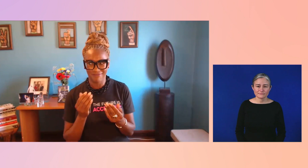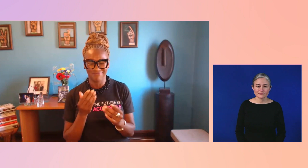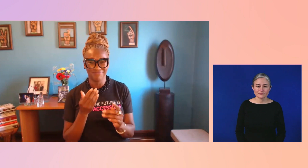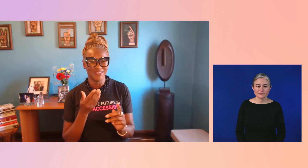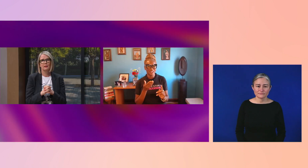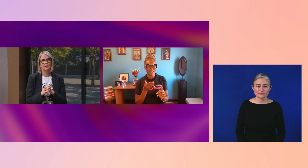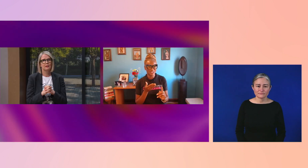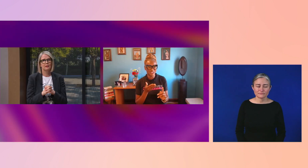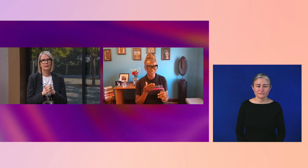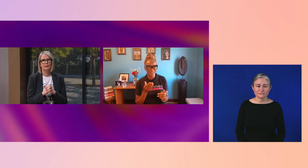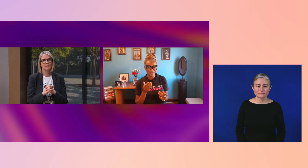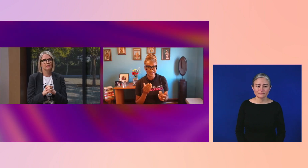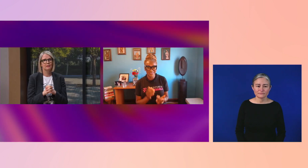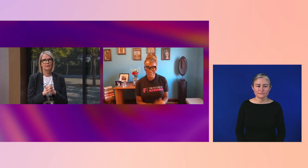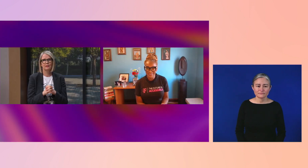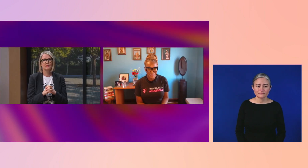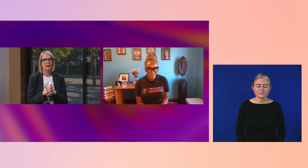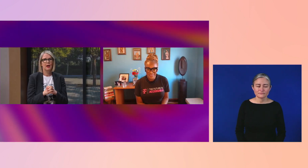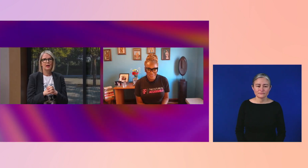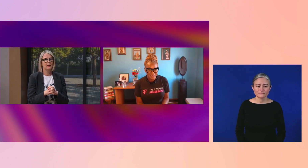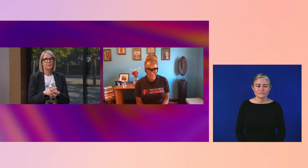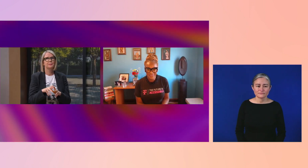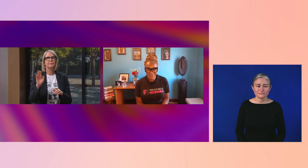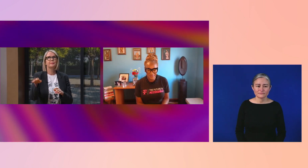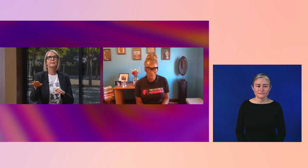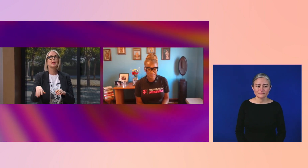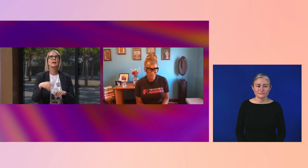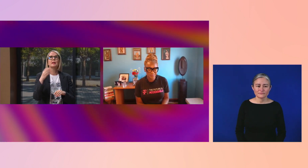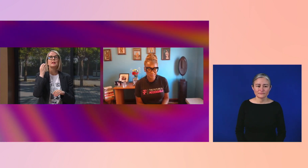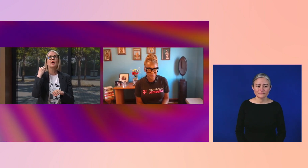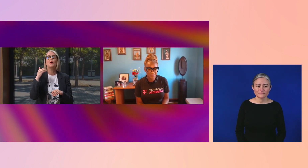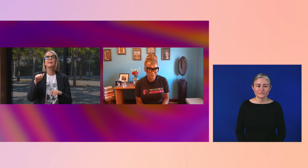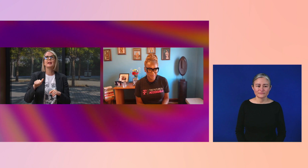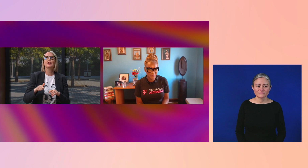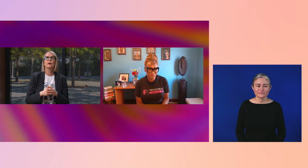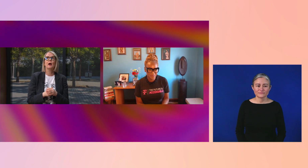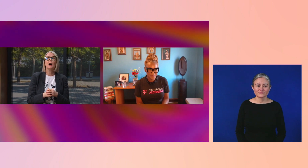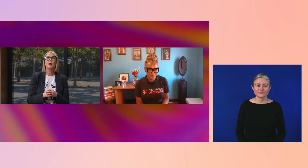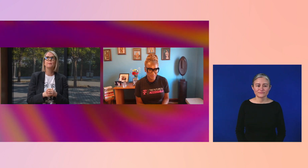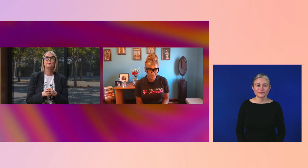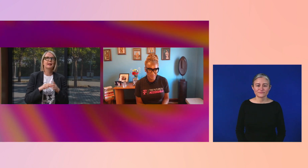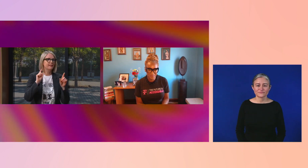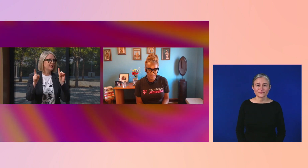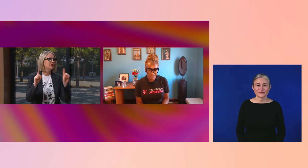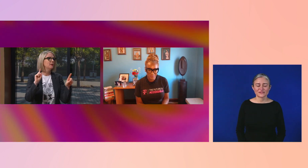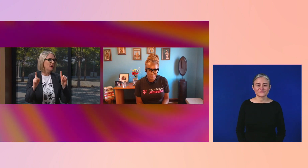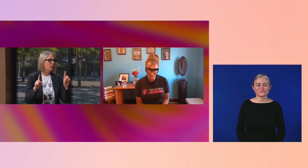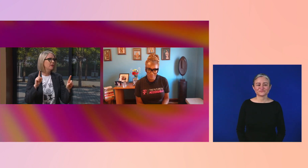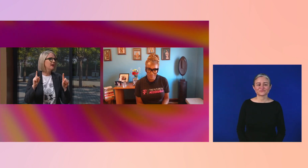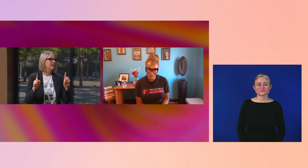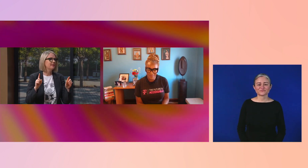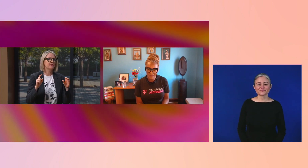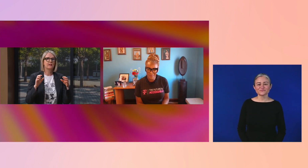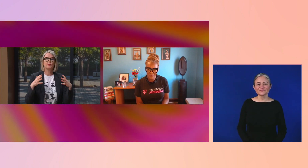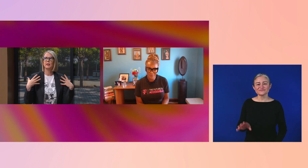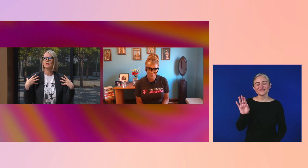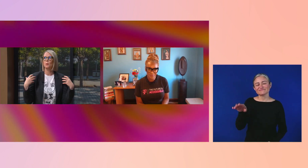It's very tough to talk about her and who she was. Listening to you both, I think there's something so